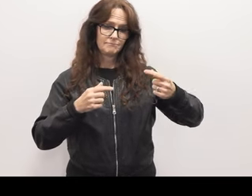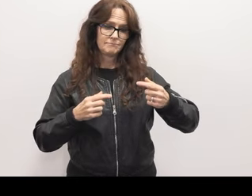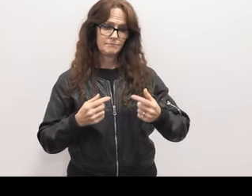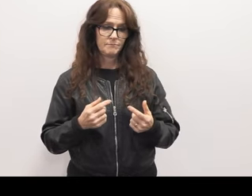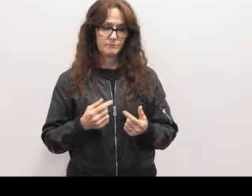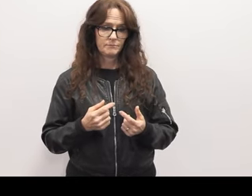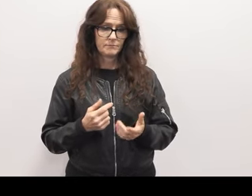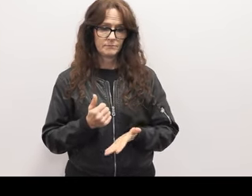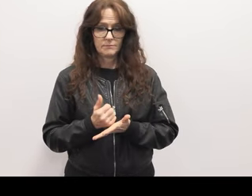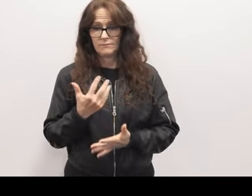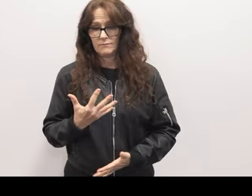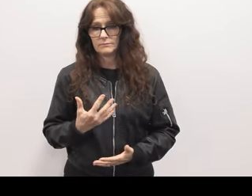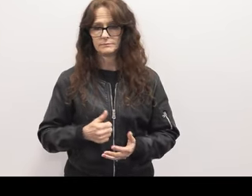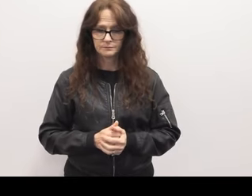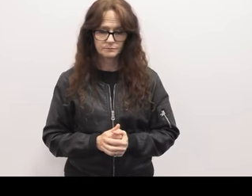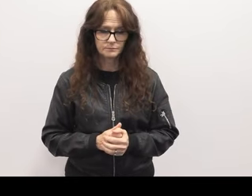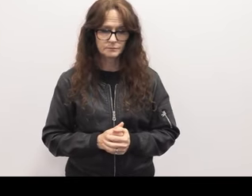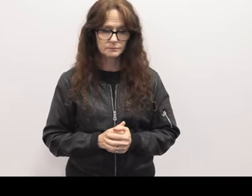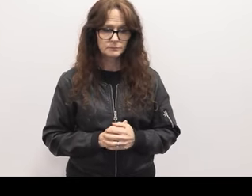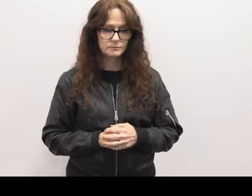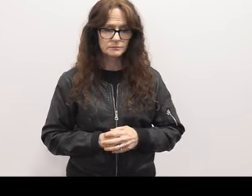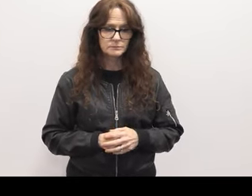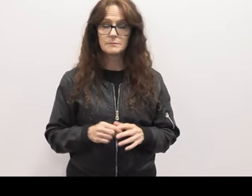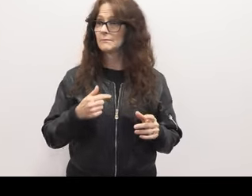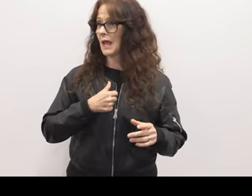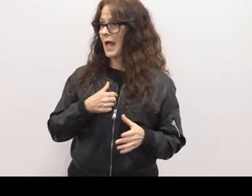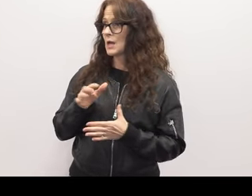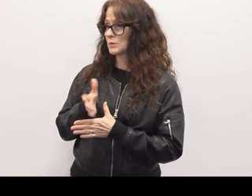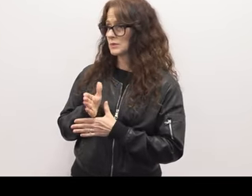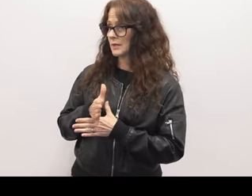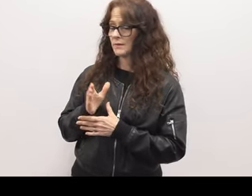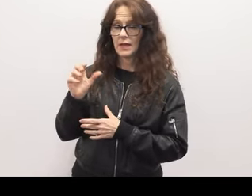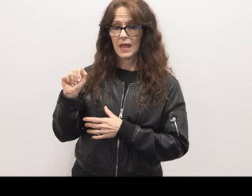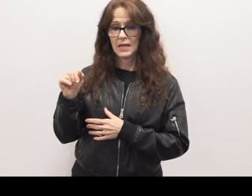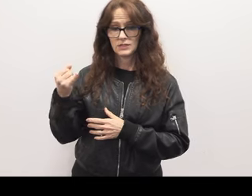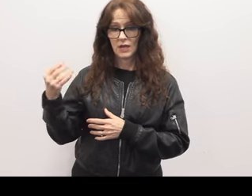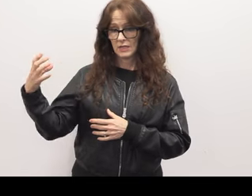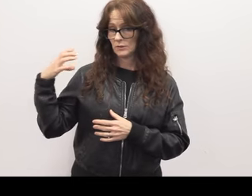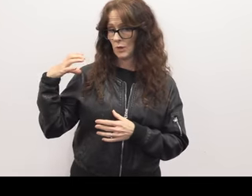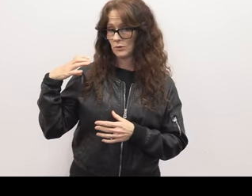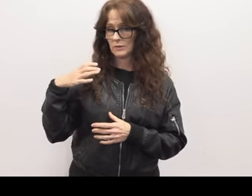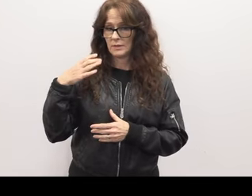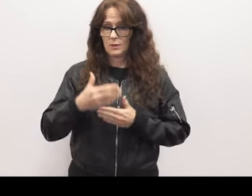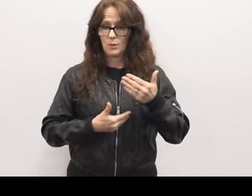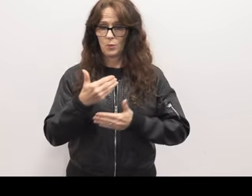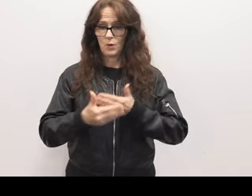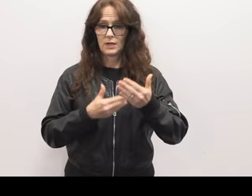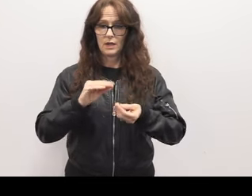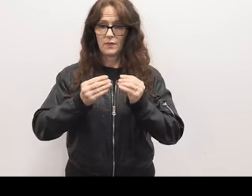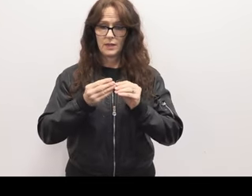[Jill Baker] I will also share that in AJ's coaching as we were working on the metrics to bring back to you